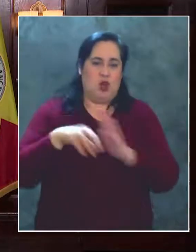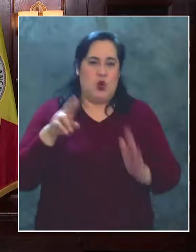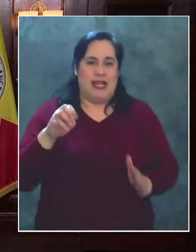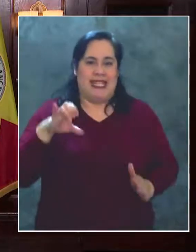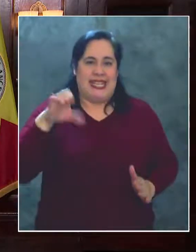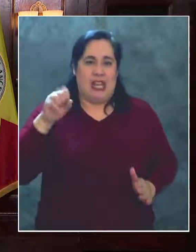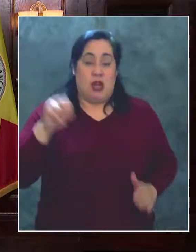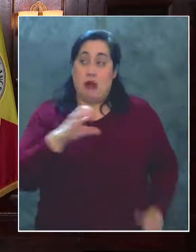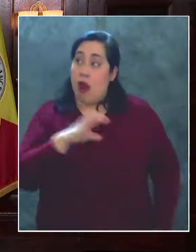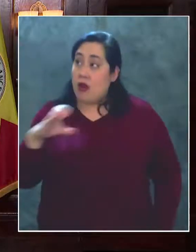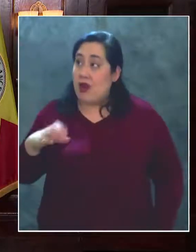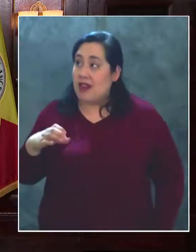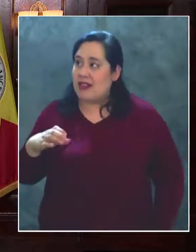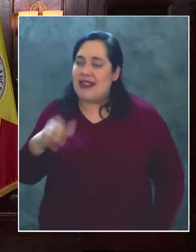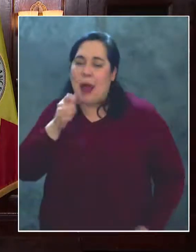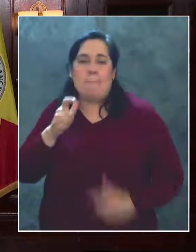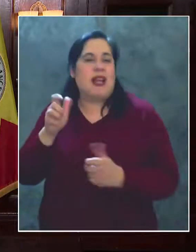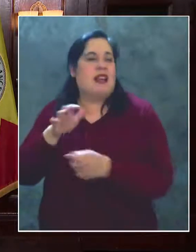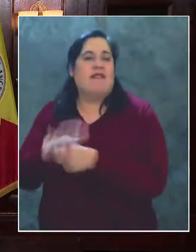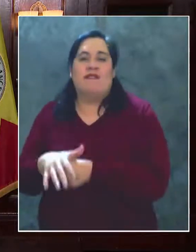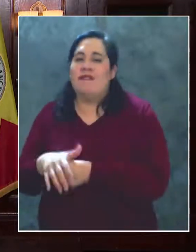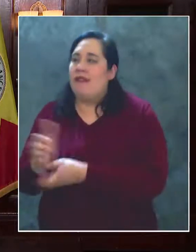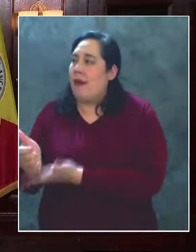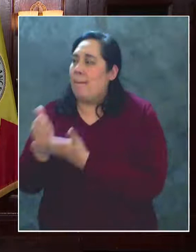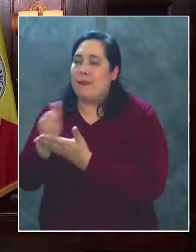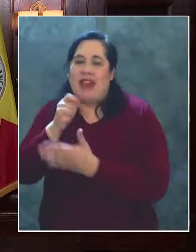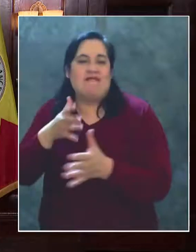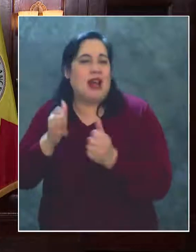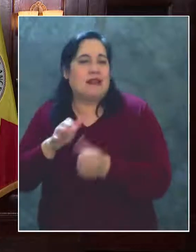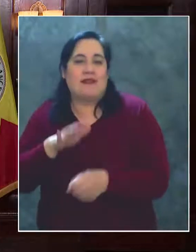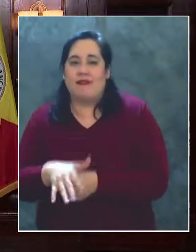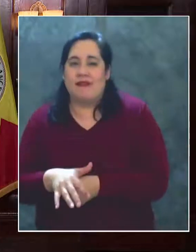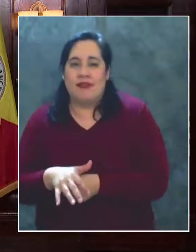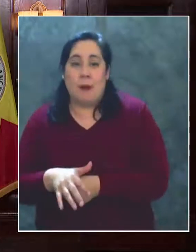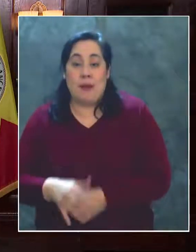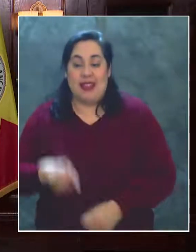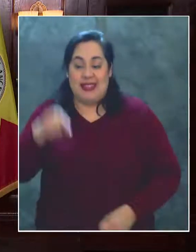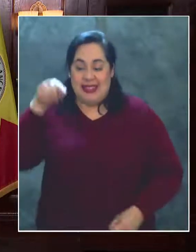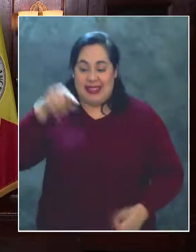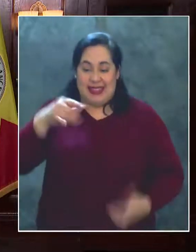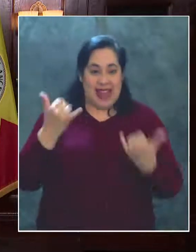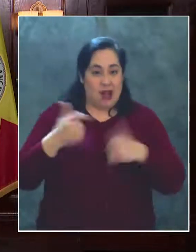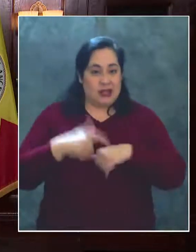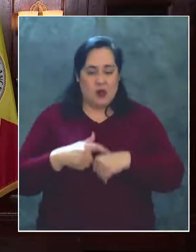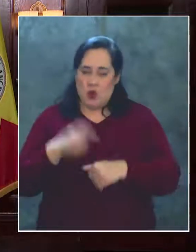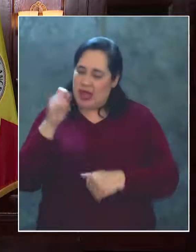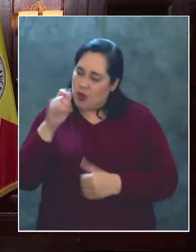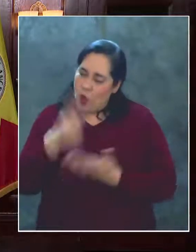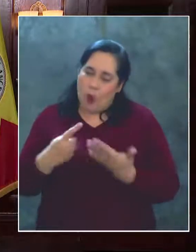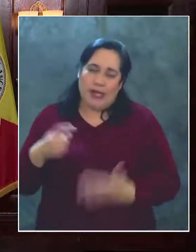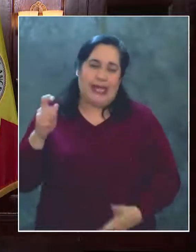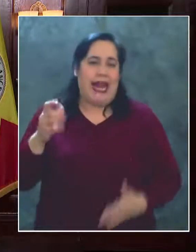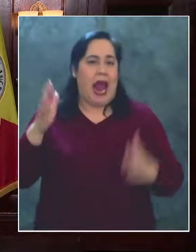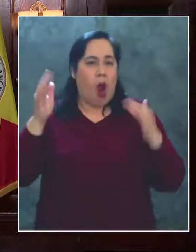ADMINISTRATION DID NOT GO BIG ENOUGH AND IT DIDN'T COME FAST ENOUGH. THIS IS THE SIZE THAT WE NEED. AND I HOPE THEY WILL GIVE US